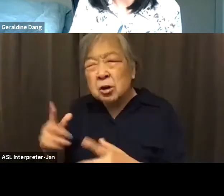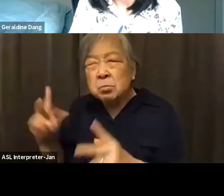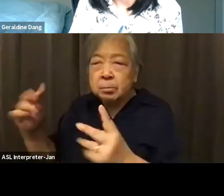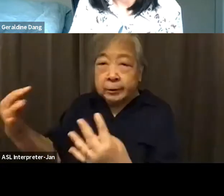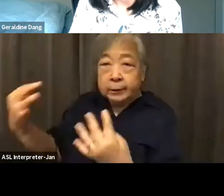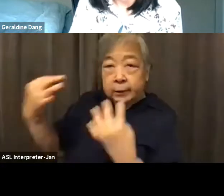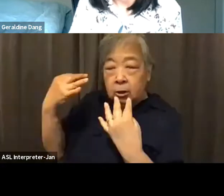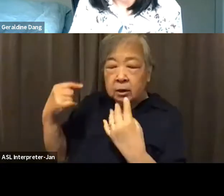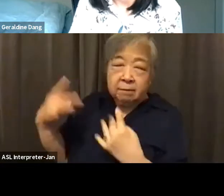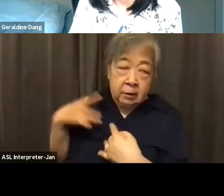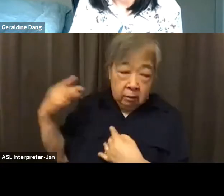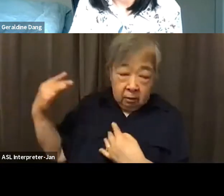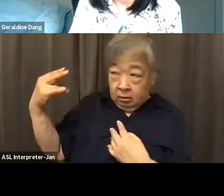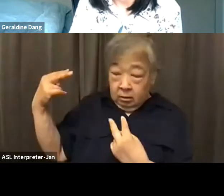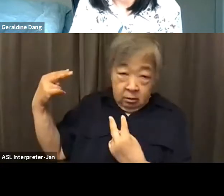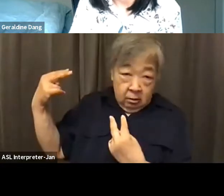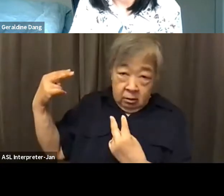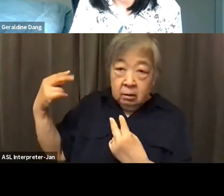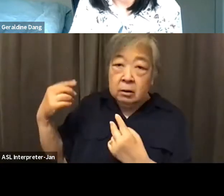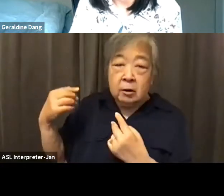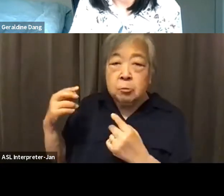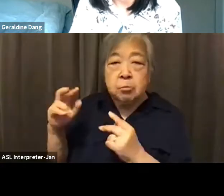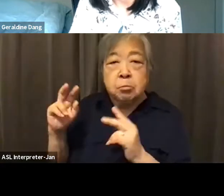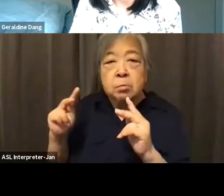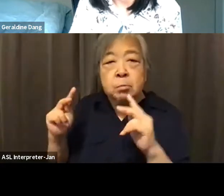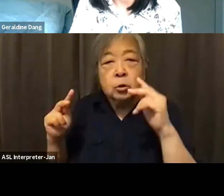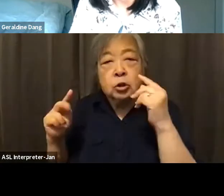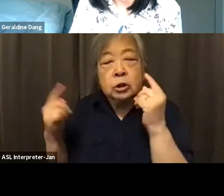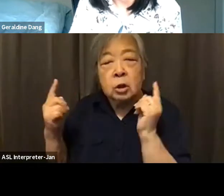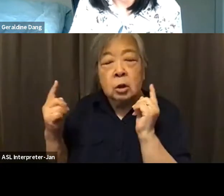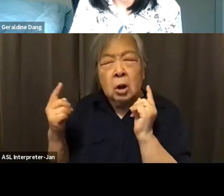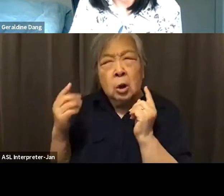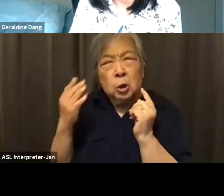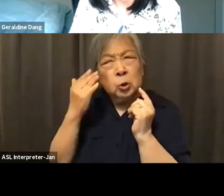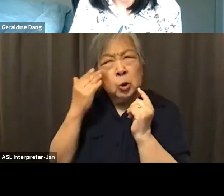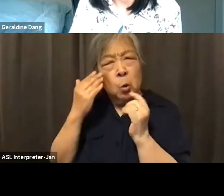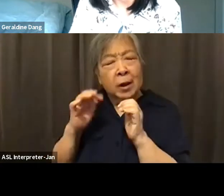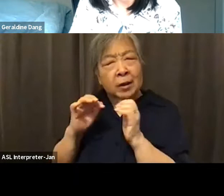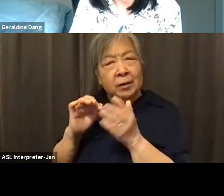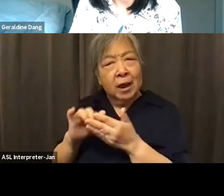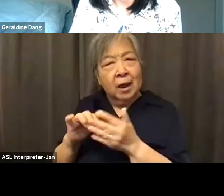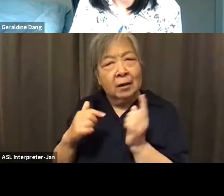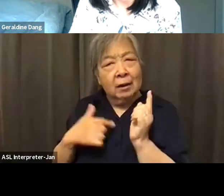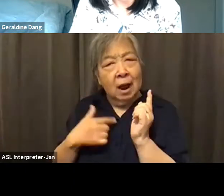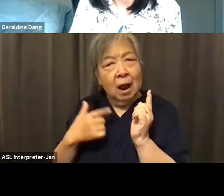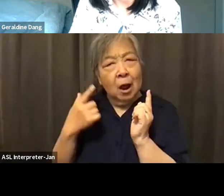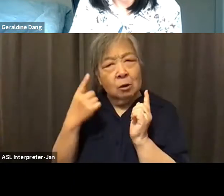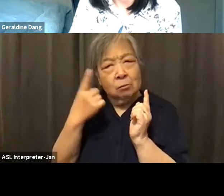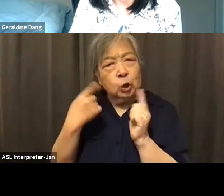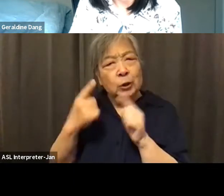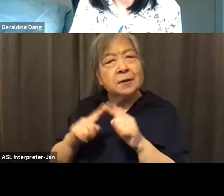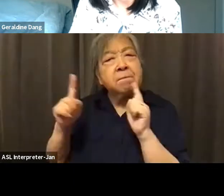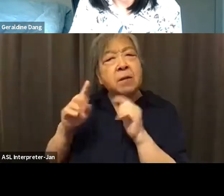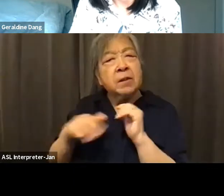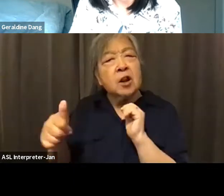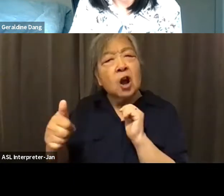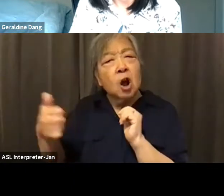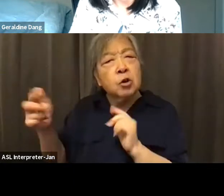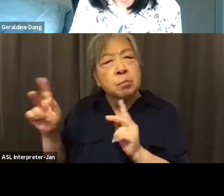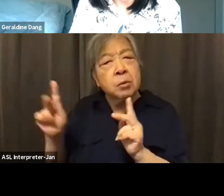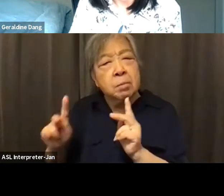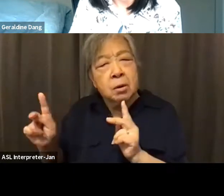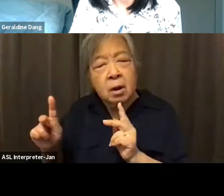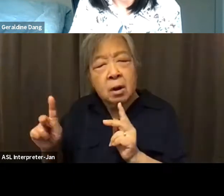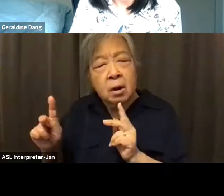staring, dealing with people knowing how different I was from everyone else and not really having